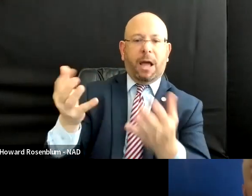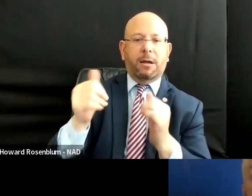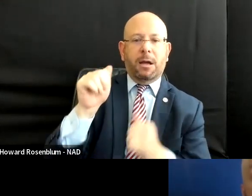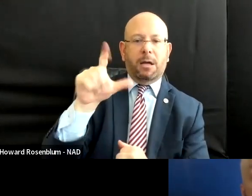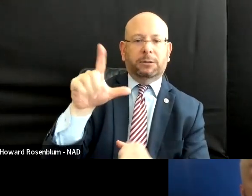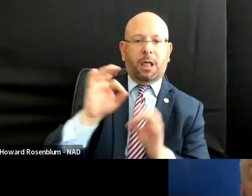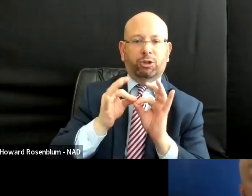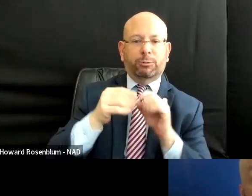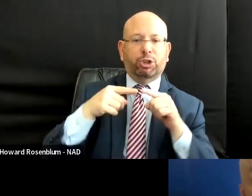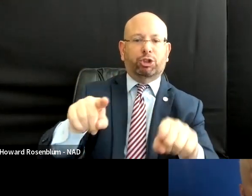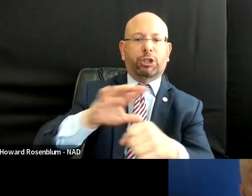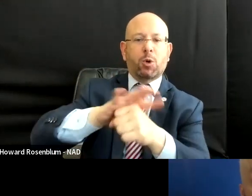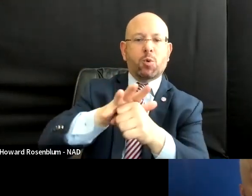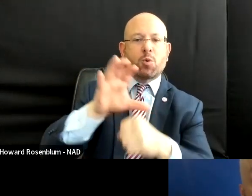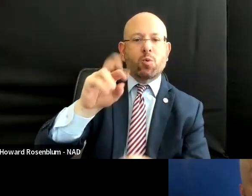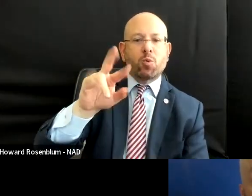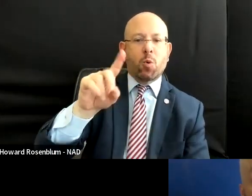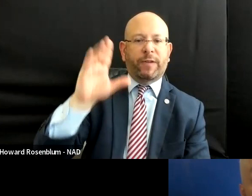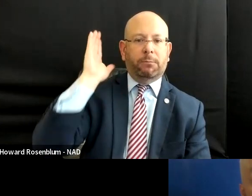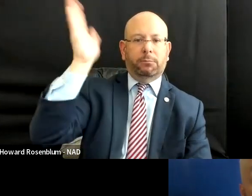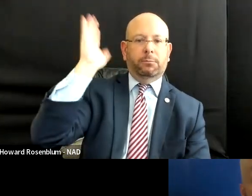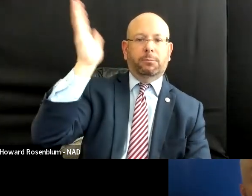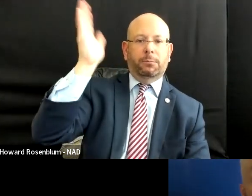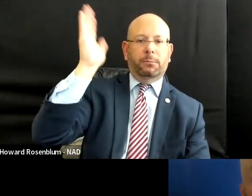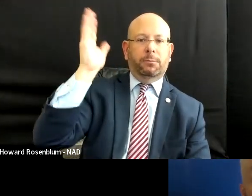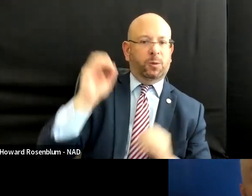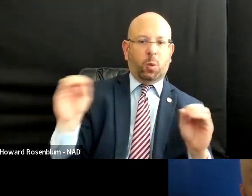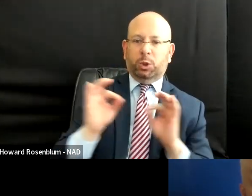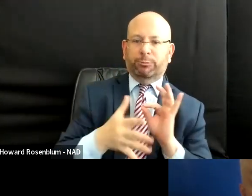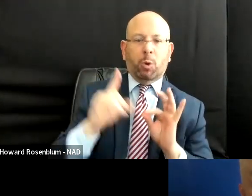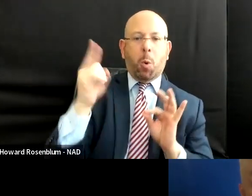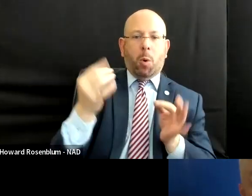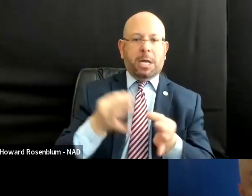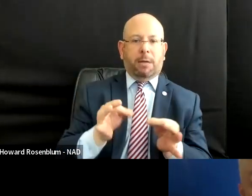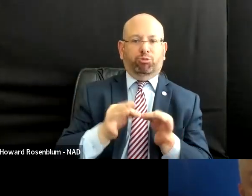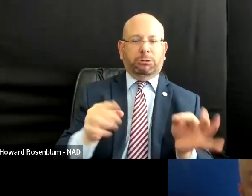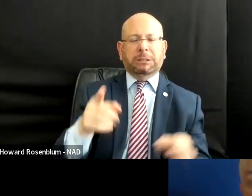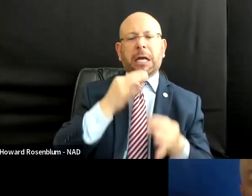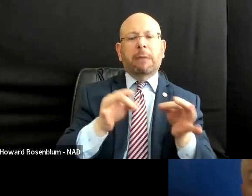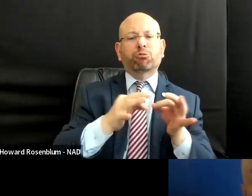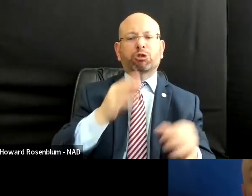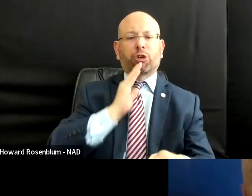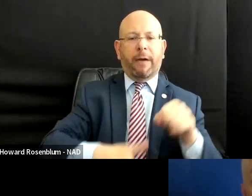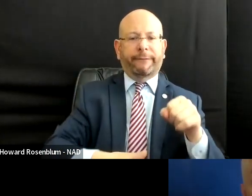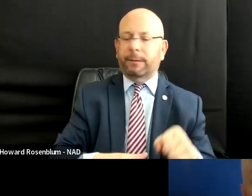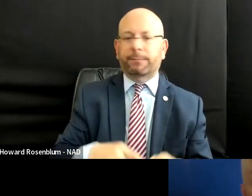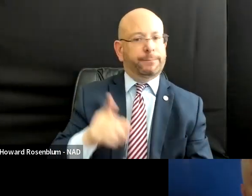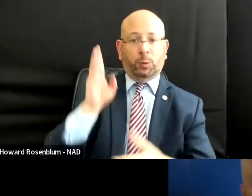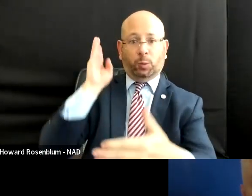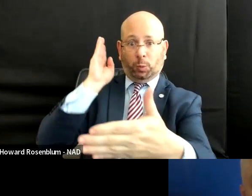chapter. Disability rights New York actually sued Governor Cuomo